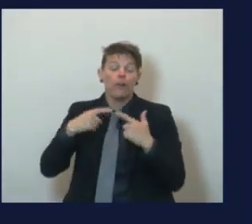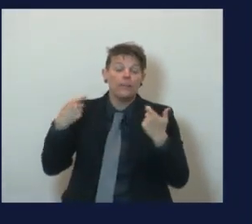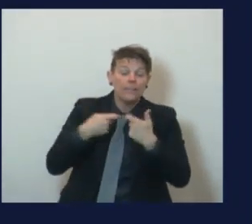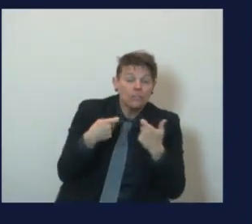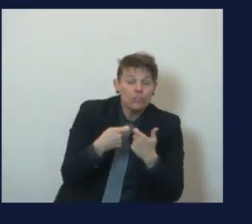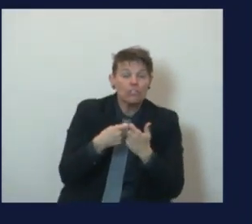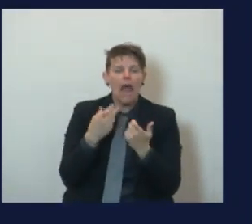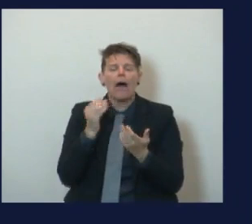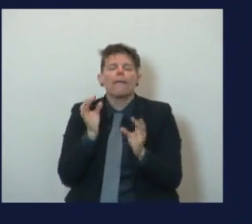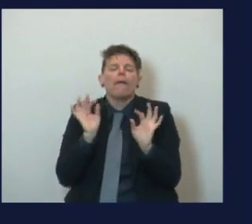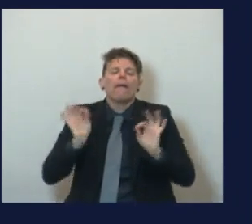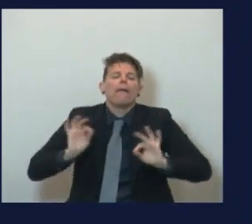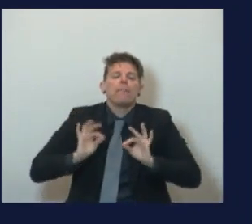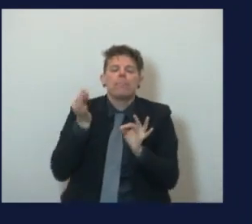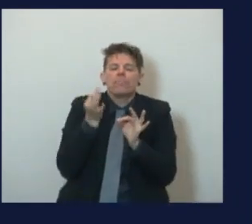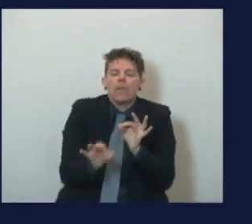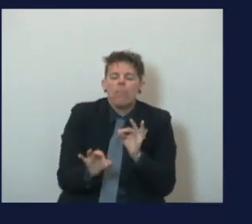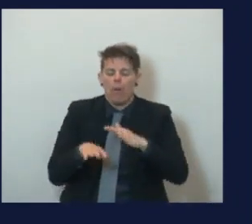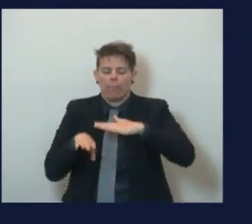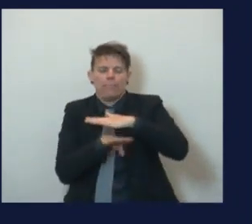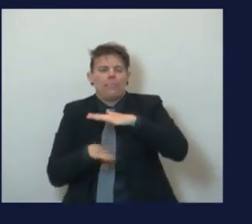IN FACT EVEN IN NEW MEXICO.